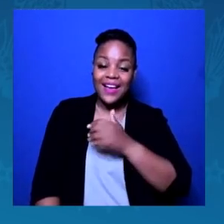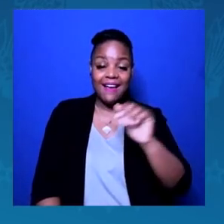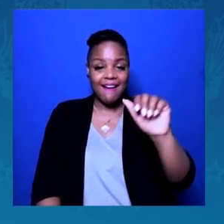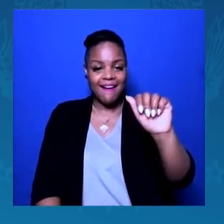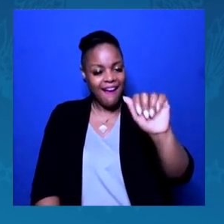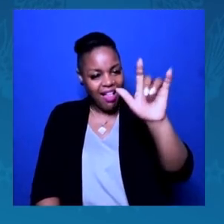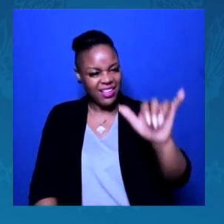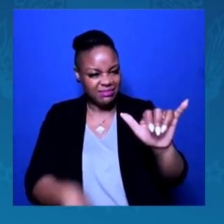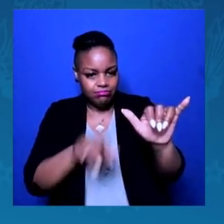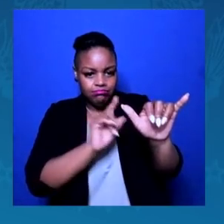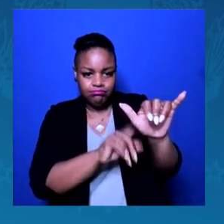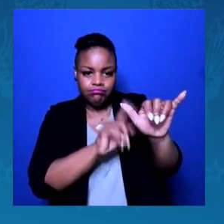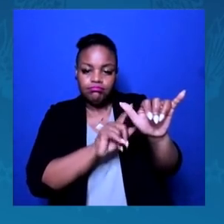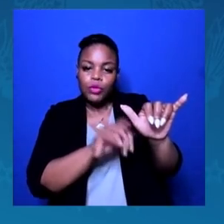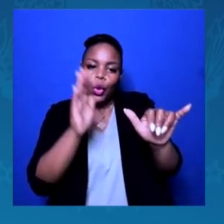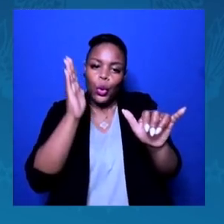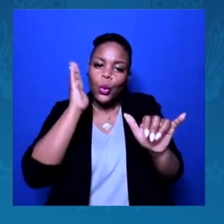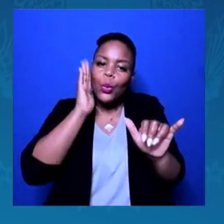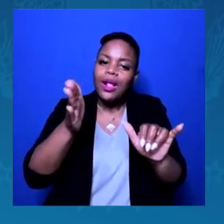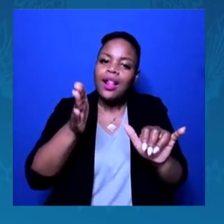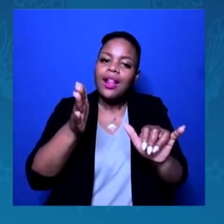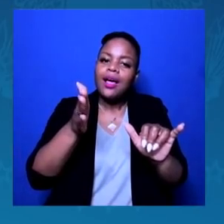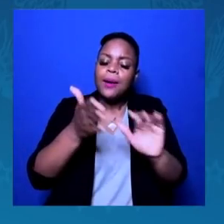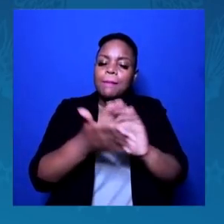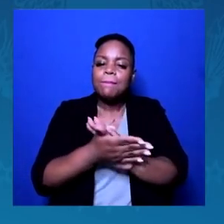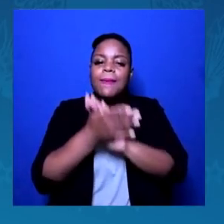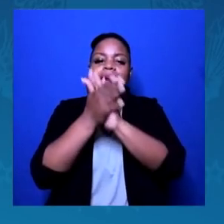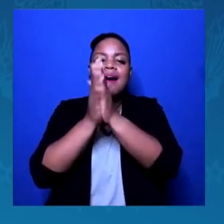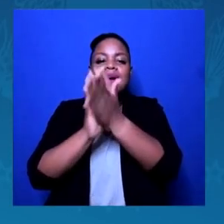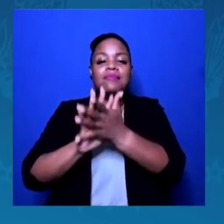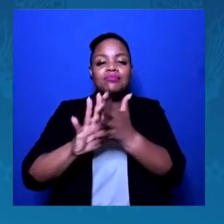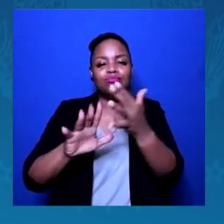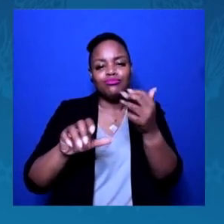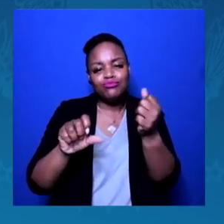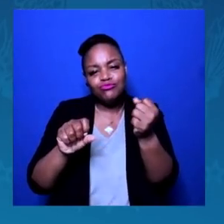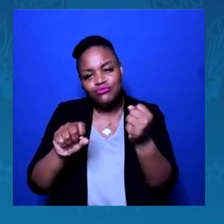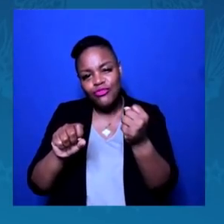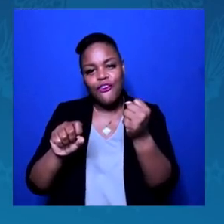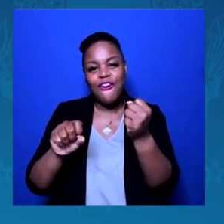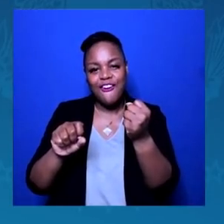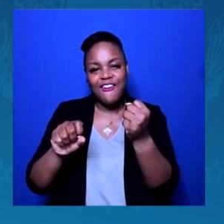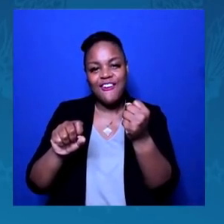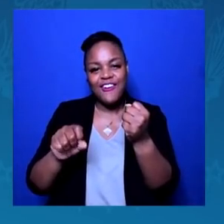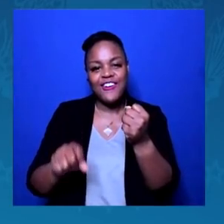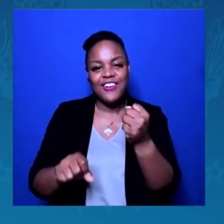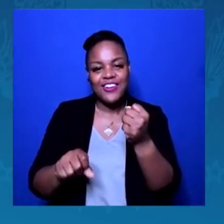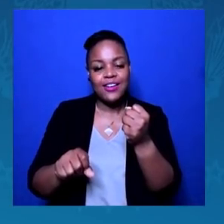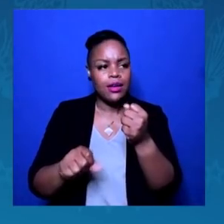in a way that is collaborative, meeting the challenges of the moment and the challenges of tomorrow.